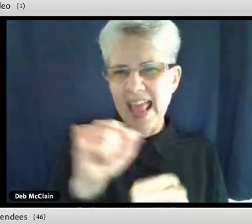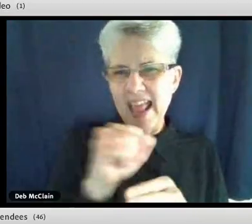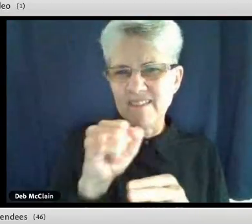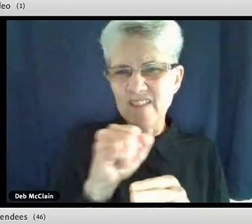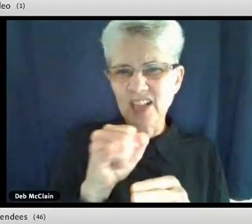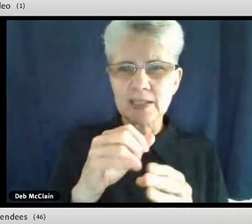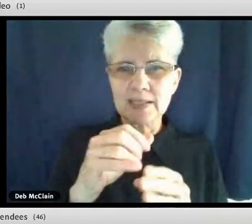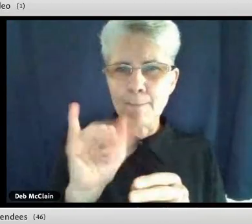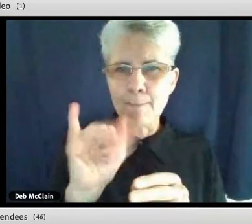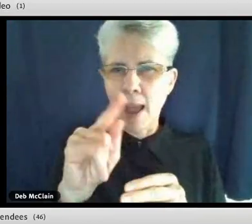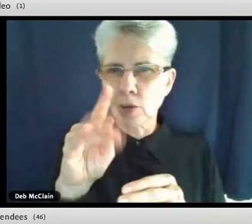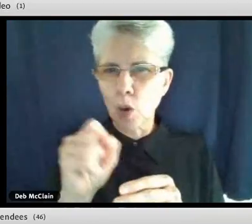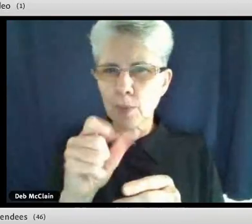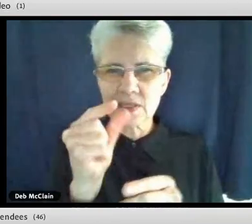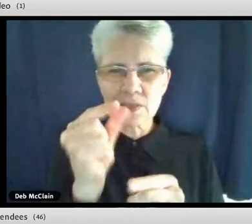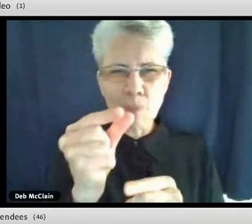smaller than bacteria or fungi,